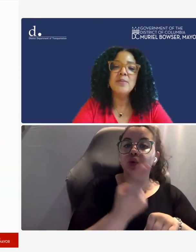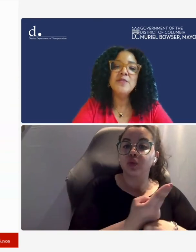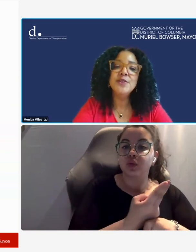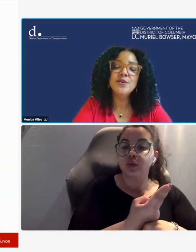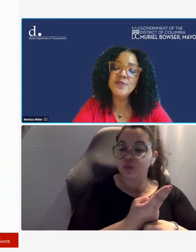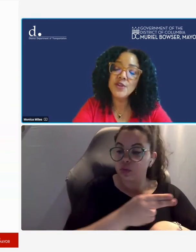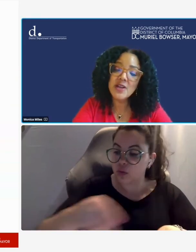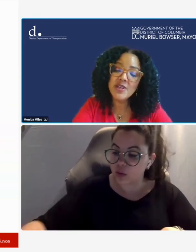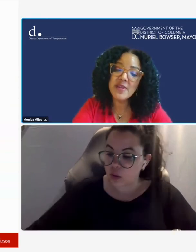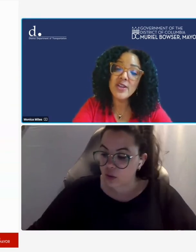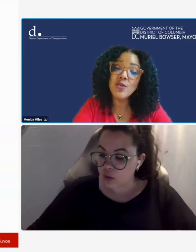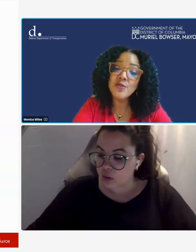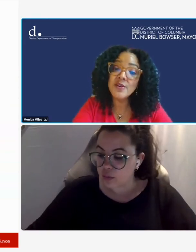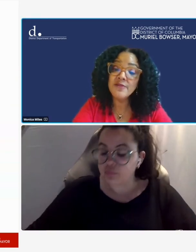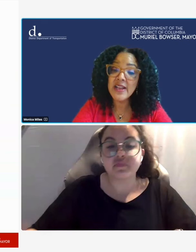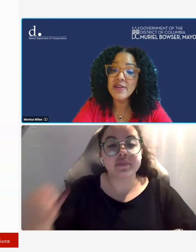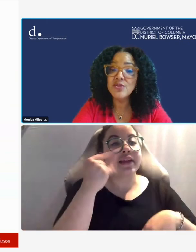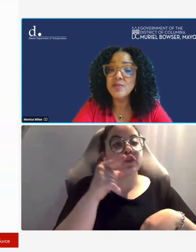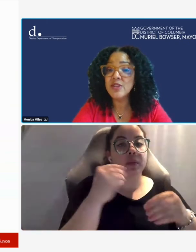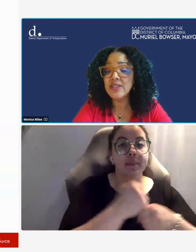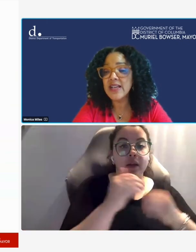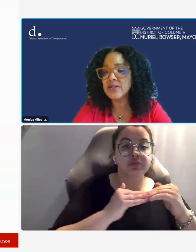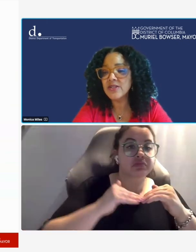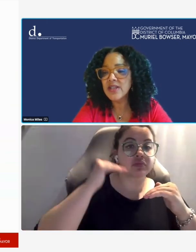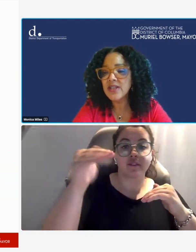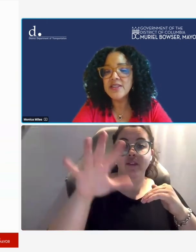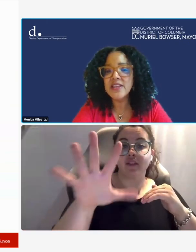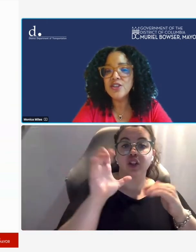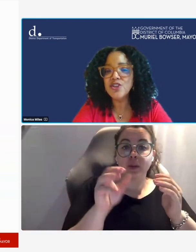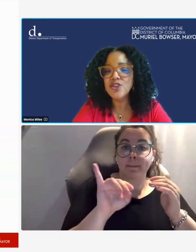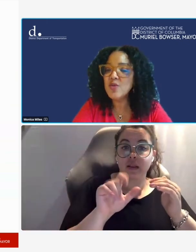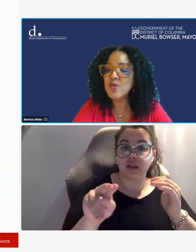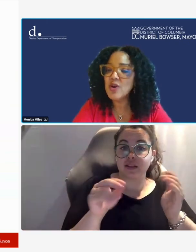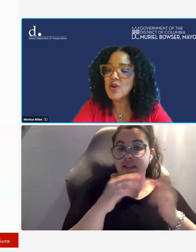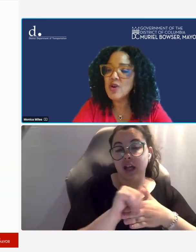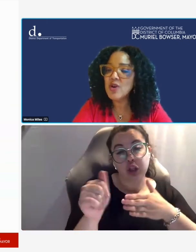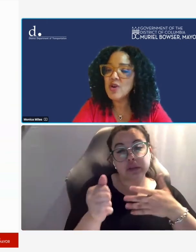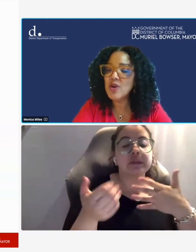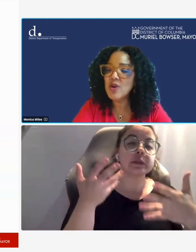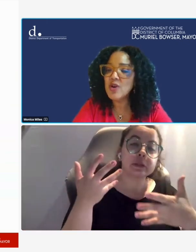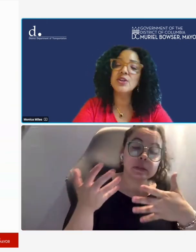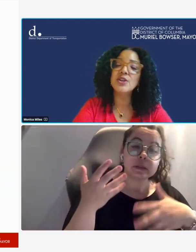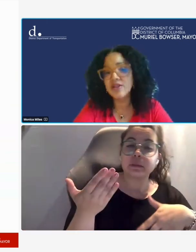if you if your company makes over 500 million dollars then you may want to use an alternative